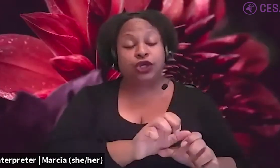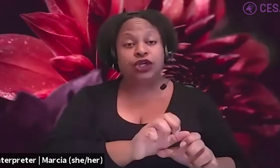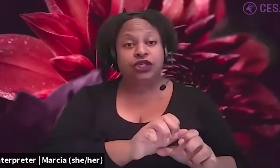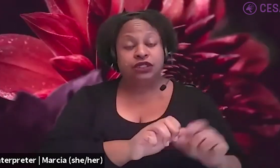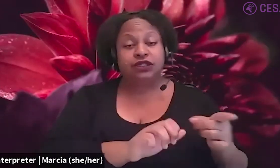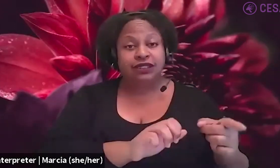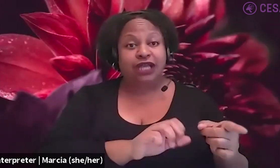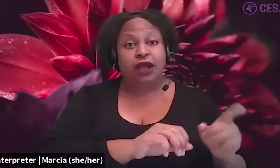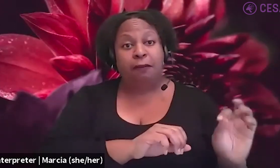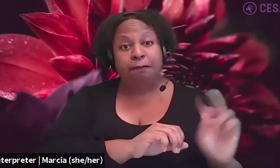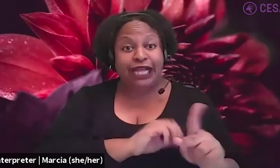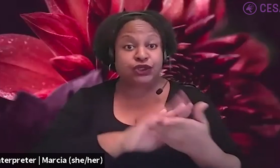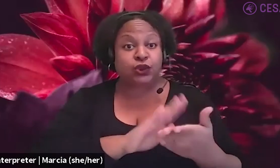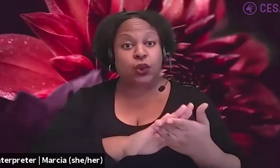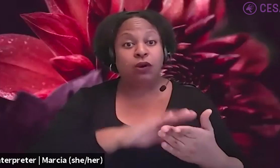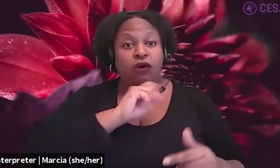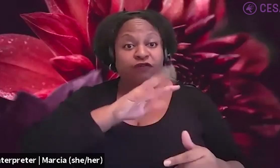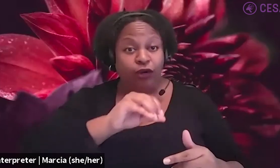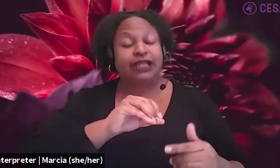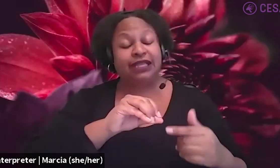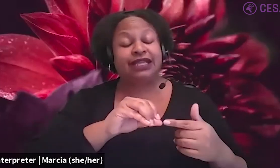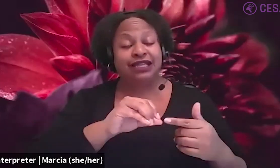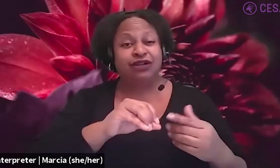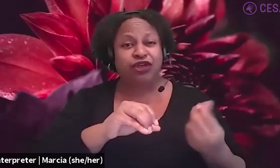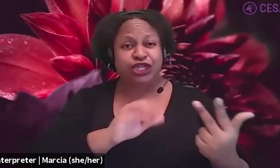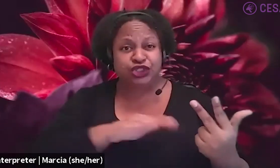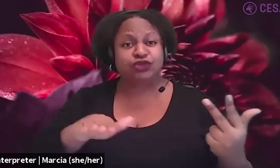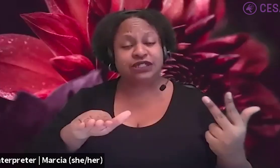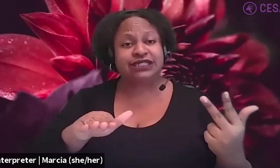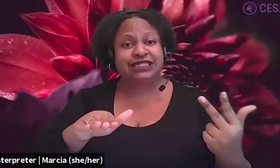40 with four children, battling food insecurity with fierceness and a bag of rice and beans.